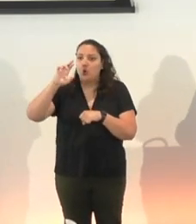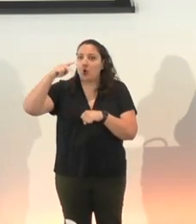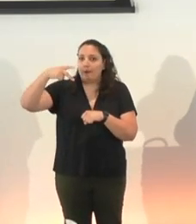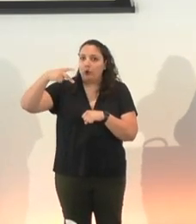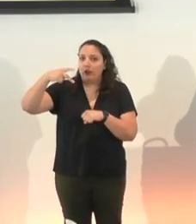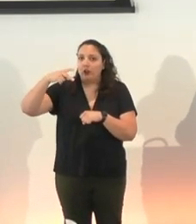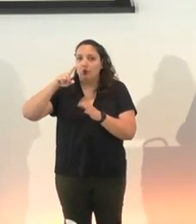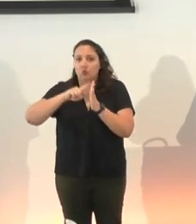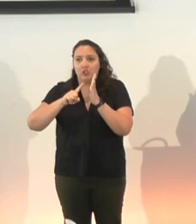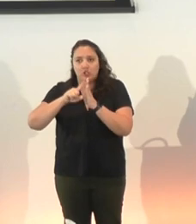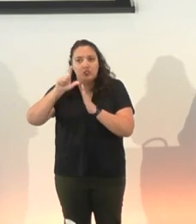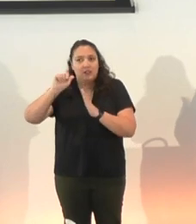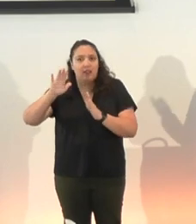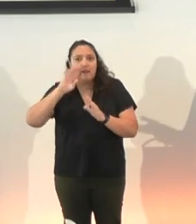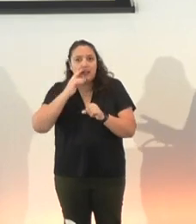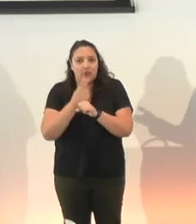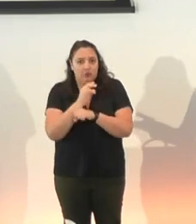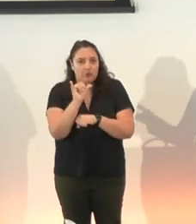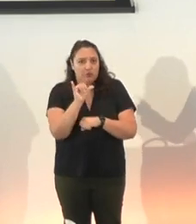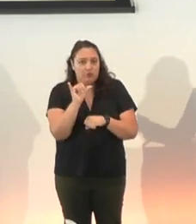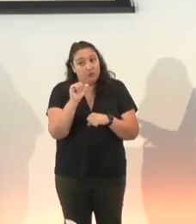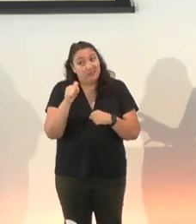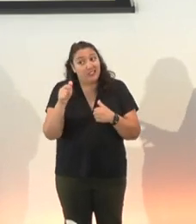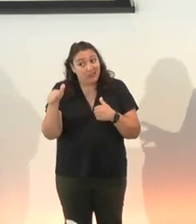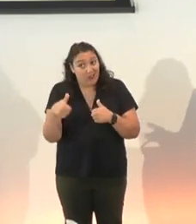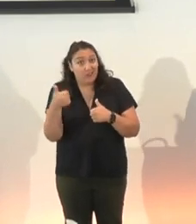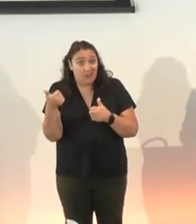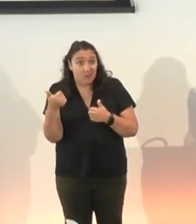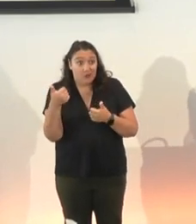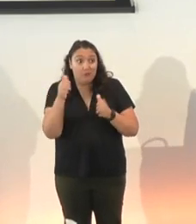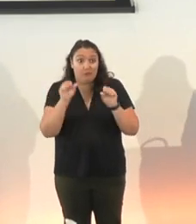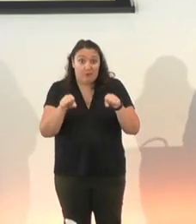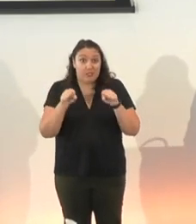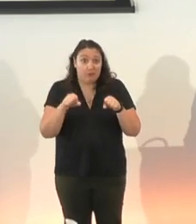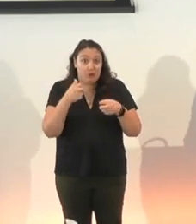will use it also and that introduces another potential problem. Jonathan pointed out to